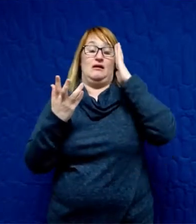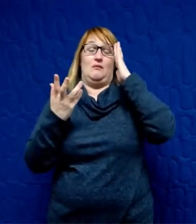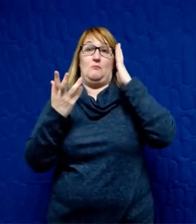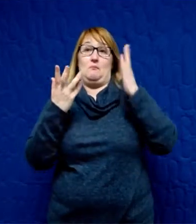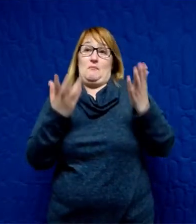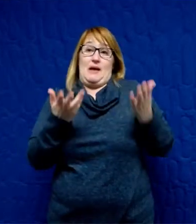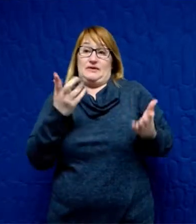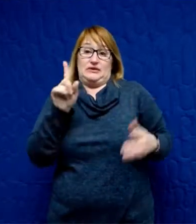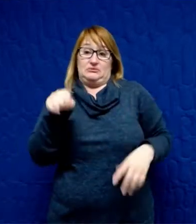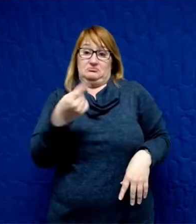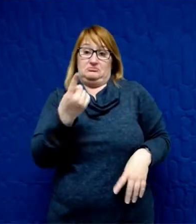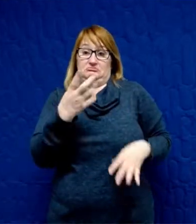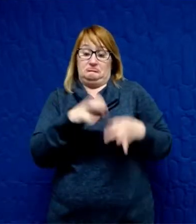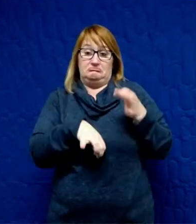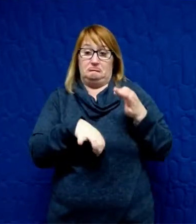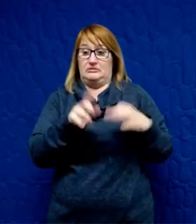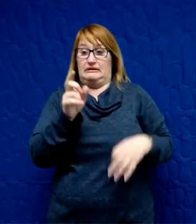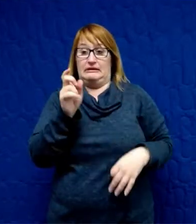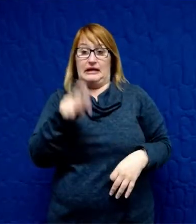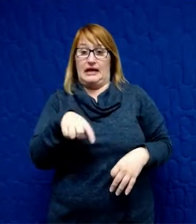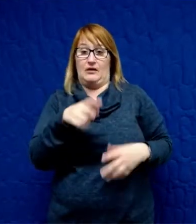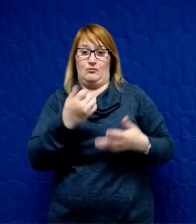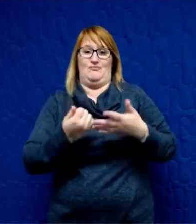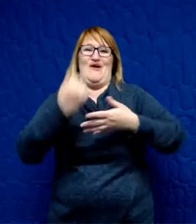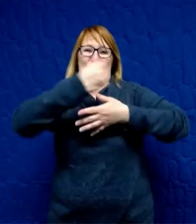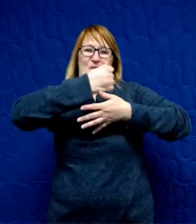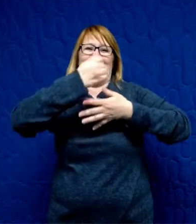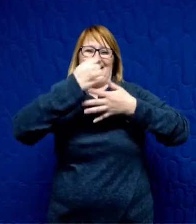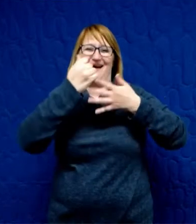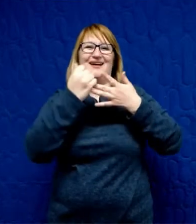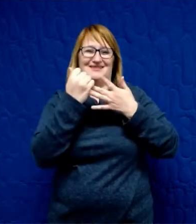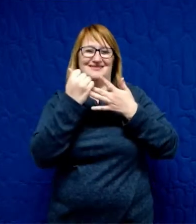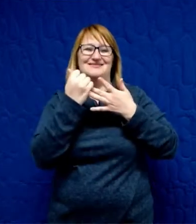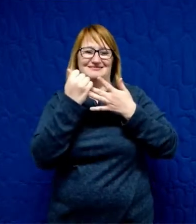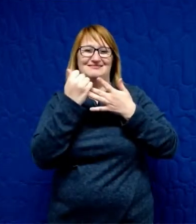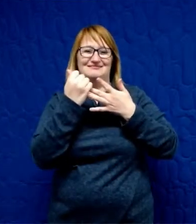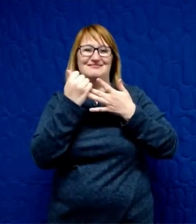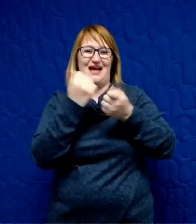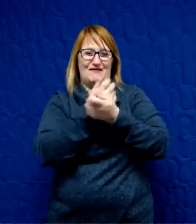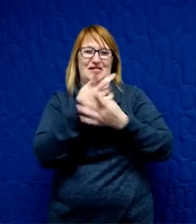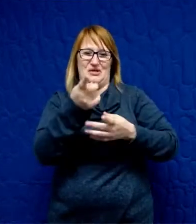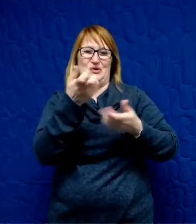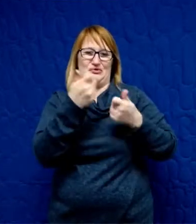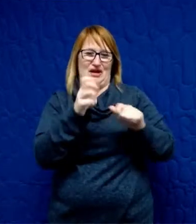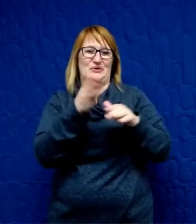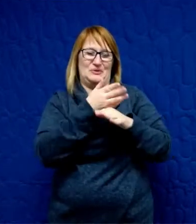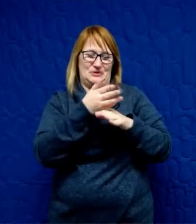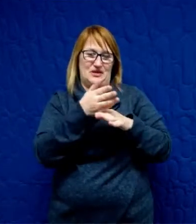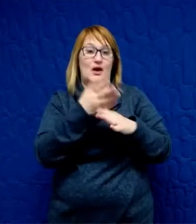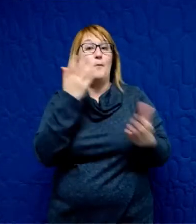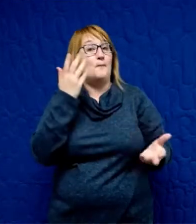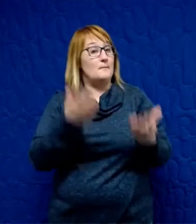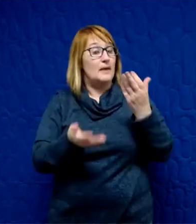be - you may just need to prioritize what you're trying to share and maybe this